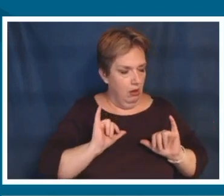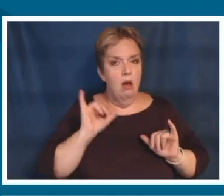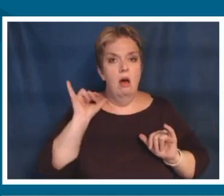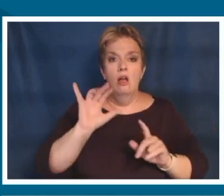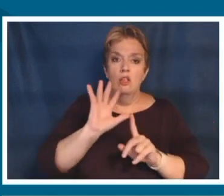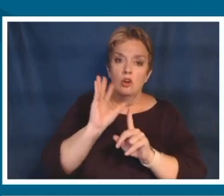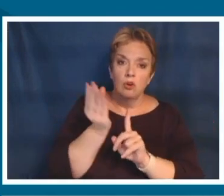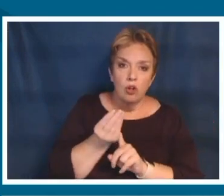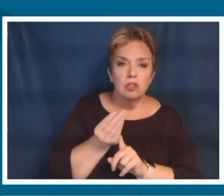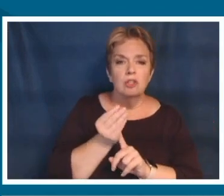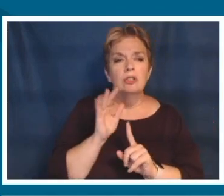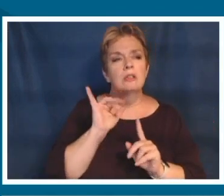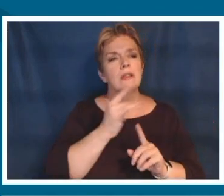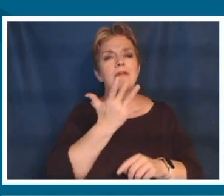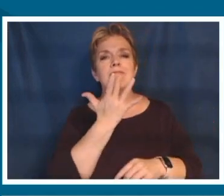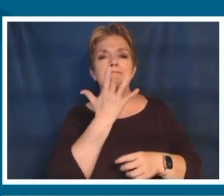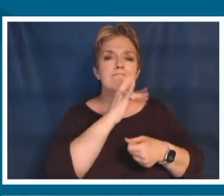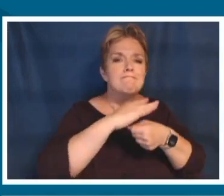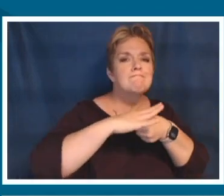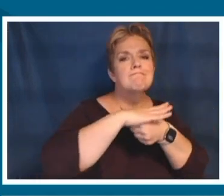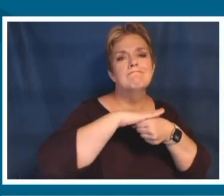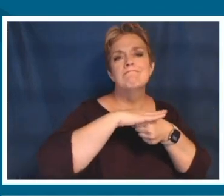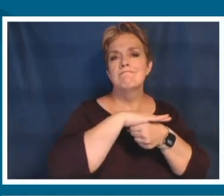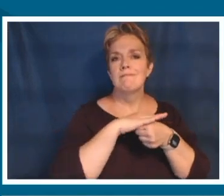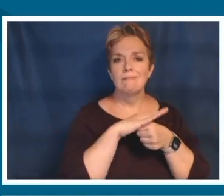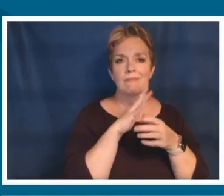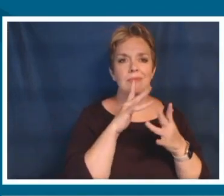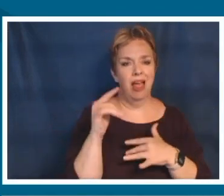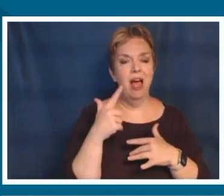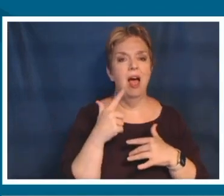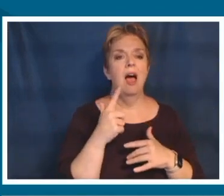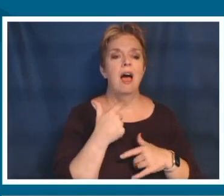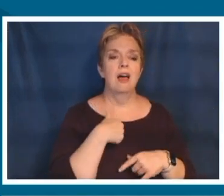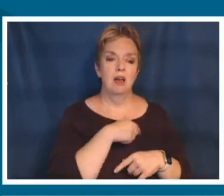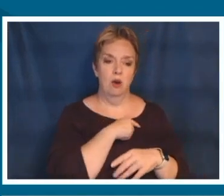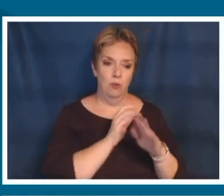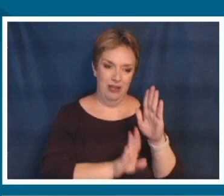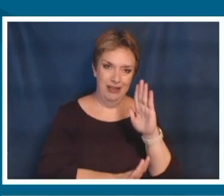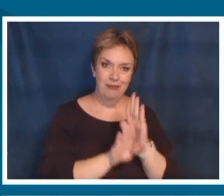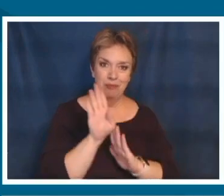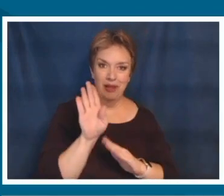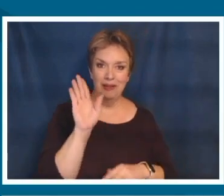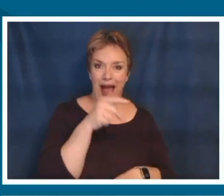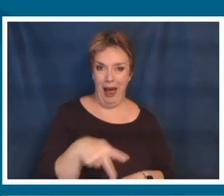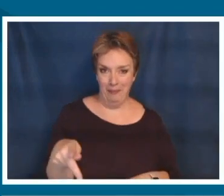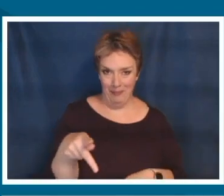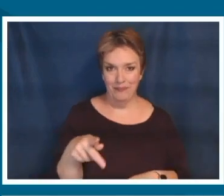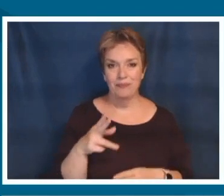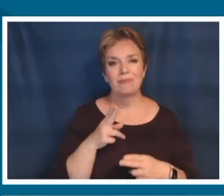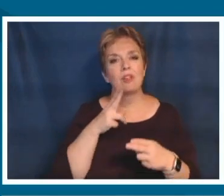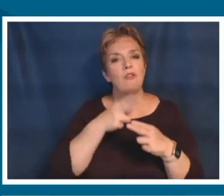um called before the bulldozers with this company called walking cinema